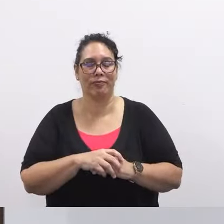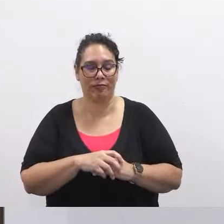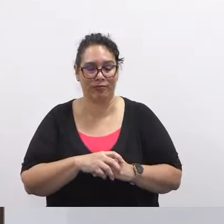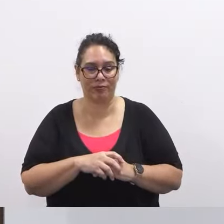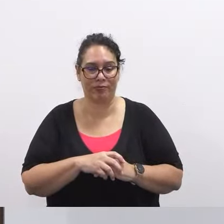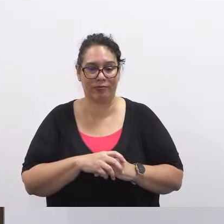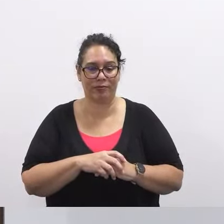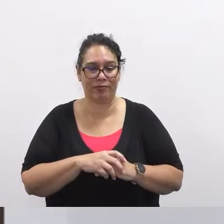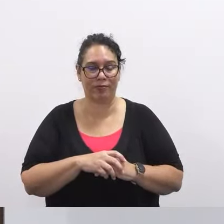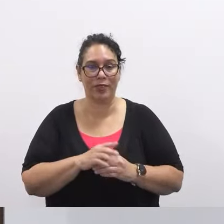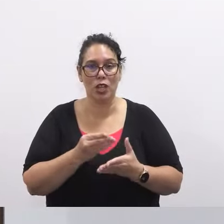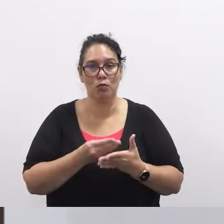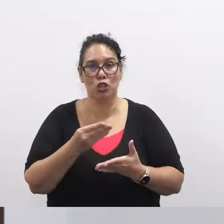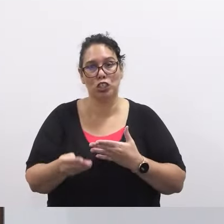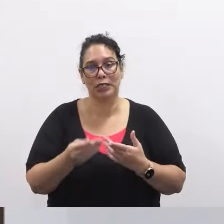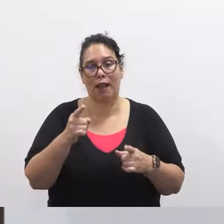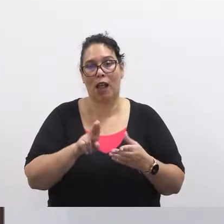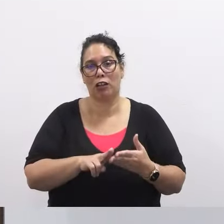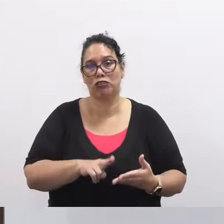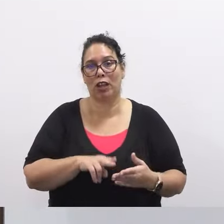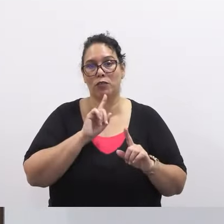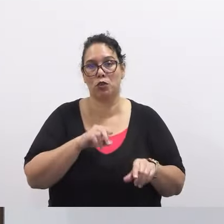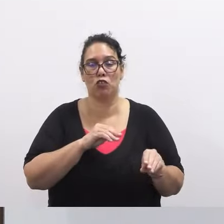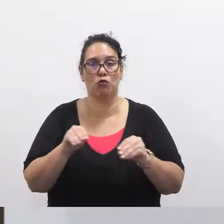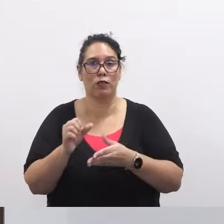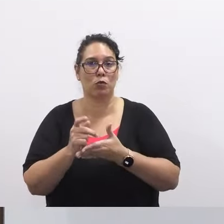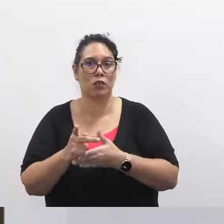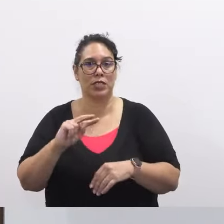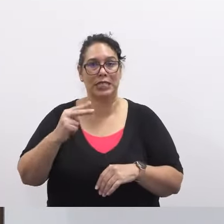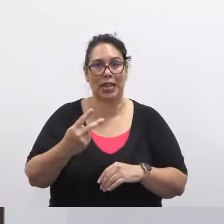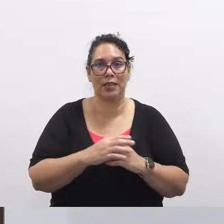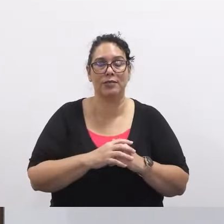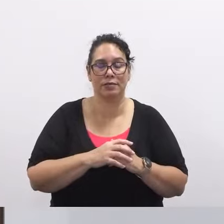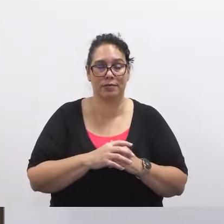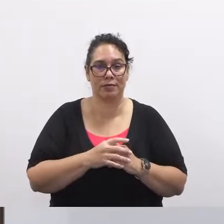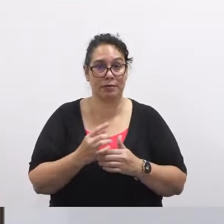Excuse me, Purchasing & Contracts Report. Move approval. Second. Any discussion?